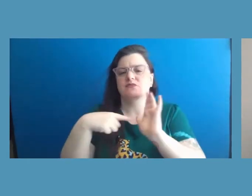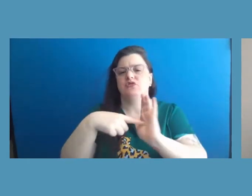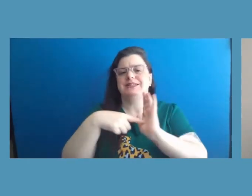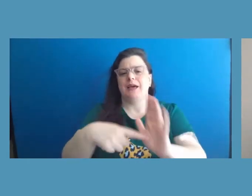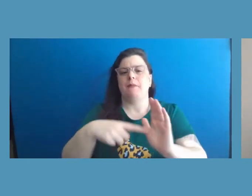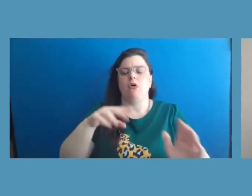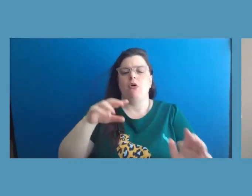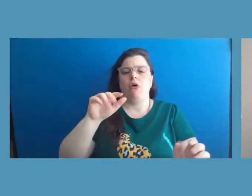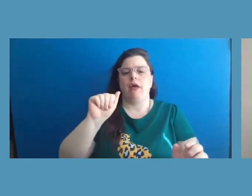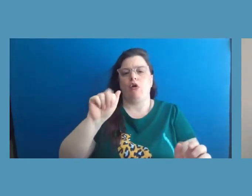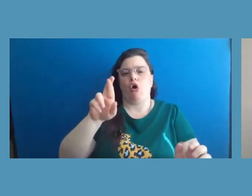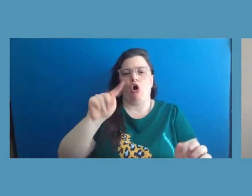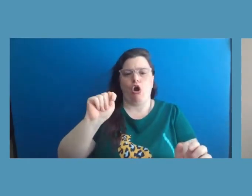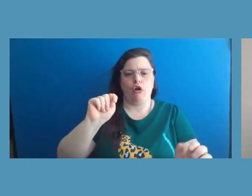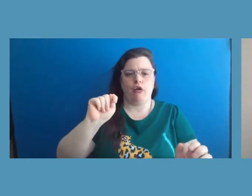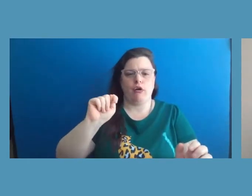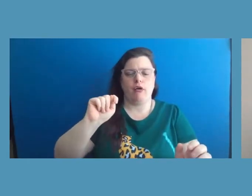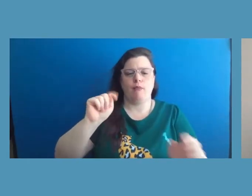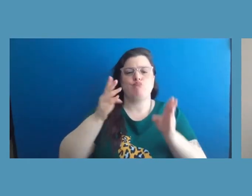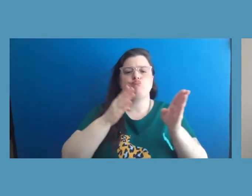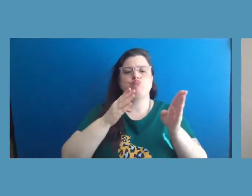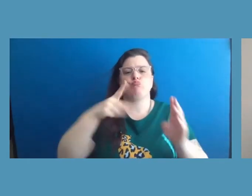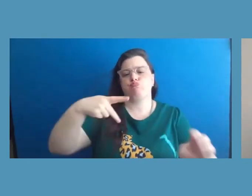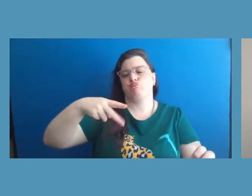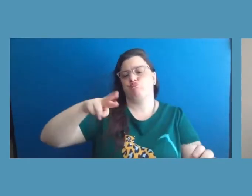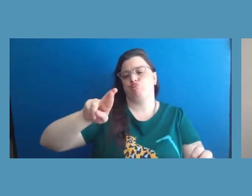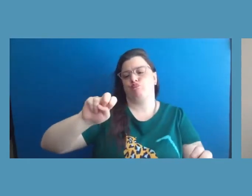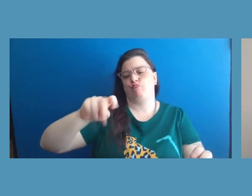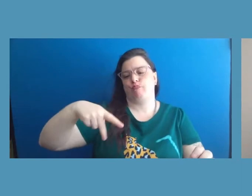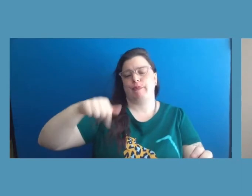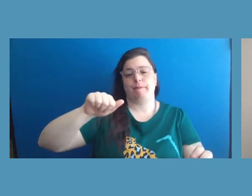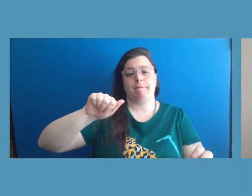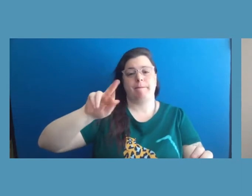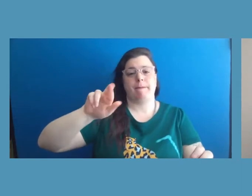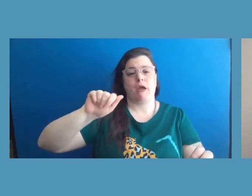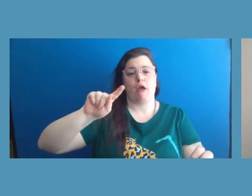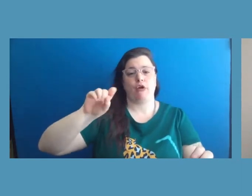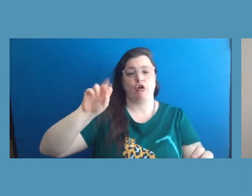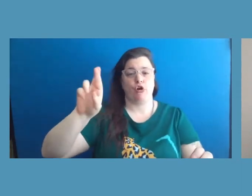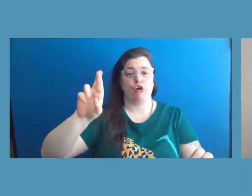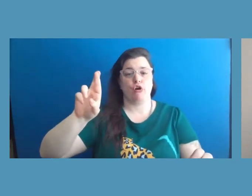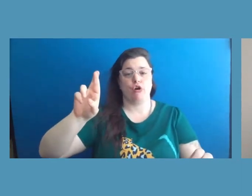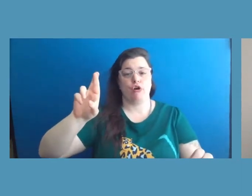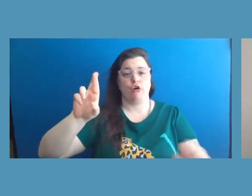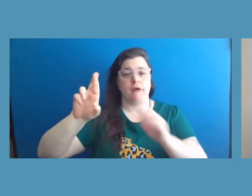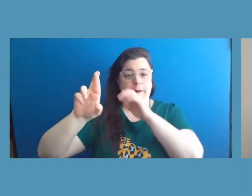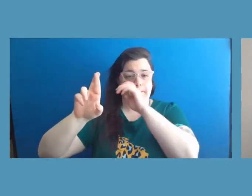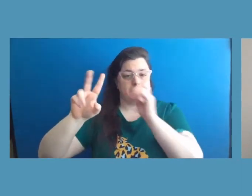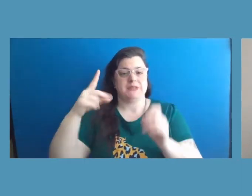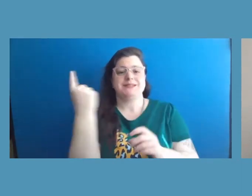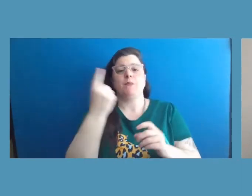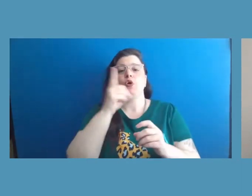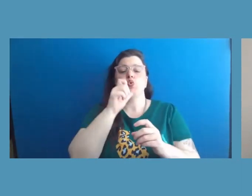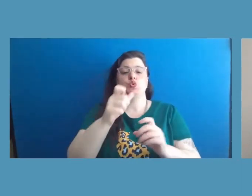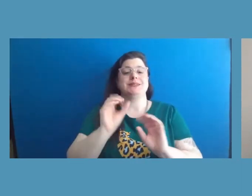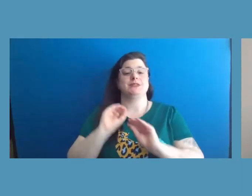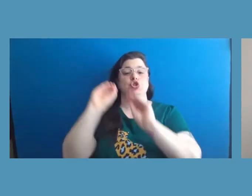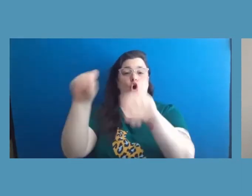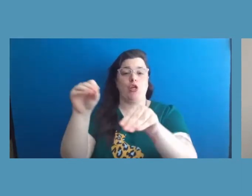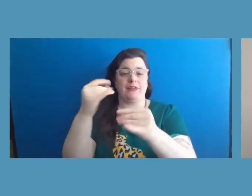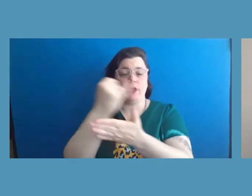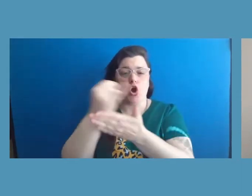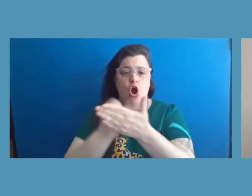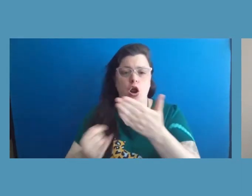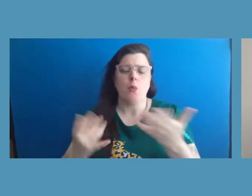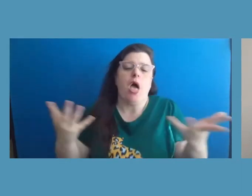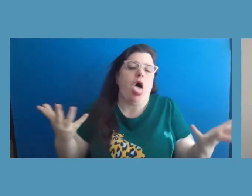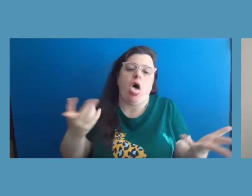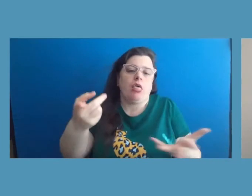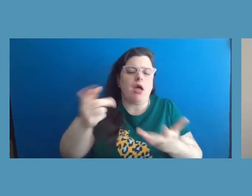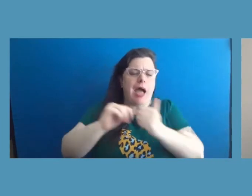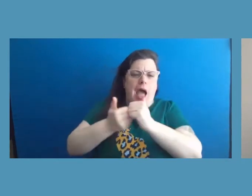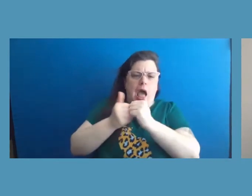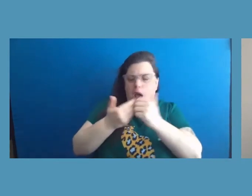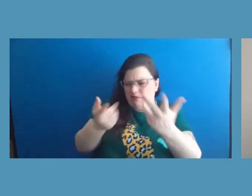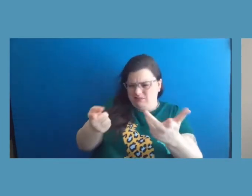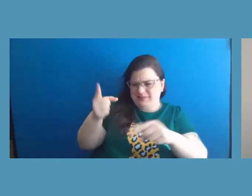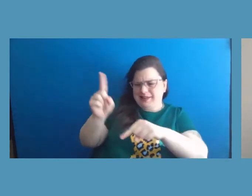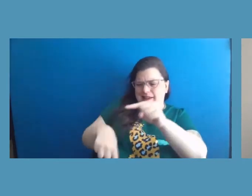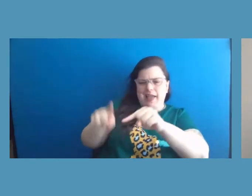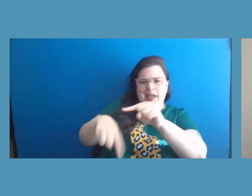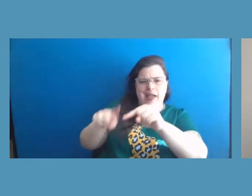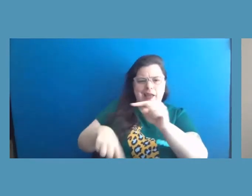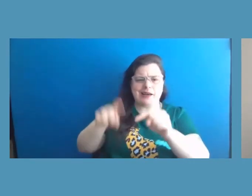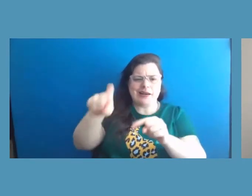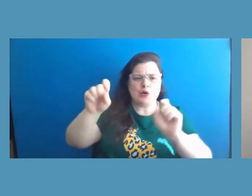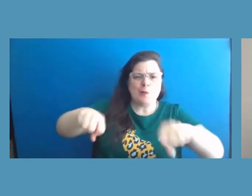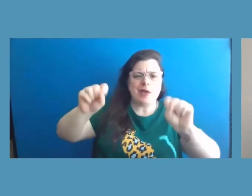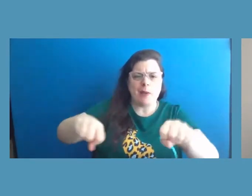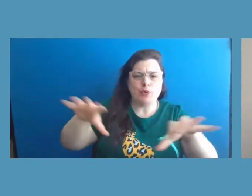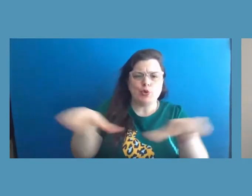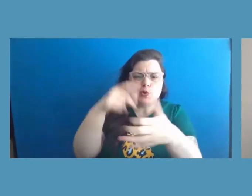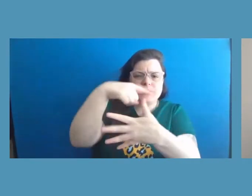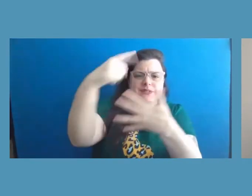do this job. Oh, for example -- and art preparer. Someone who puts up the art. Oh, the disabled